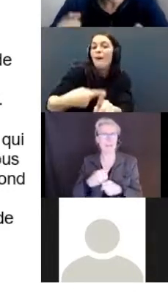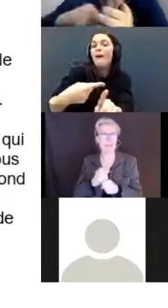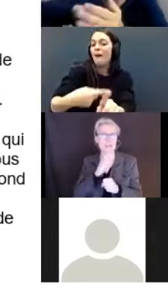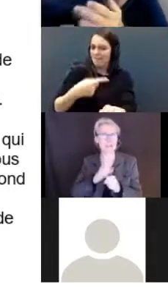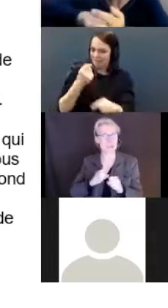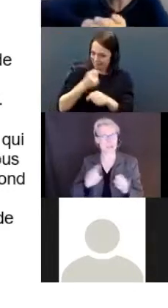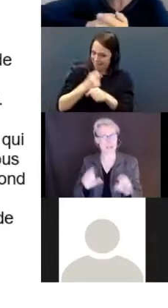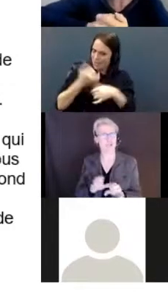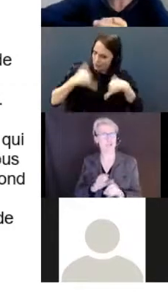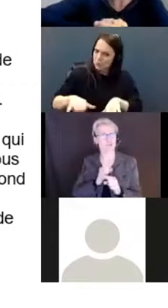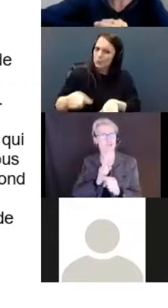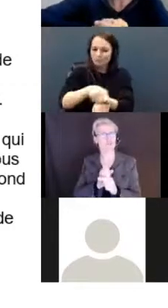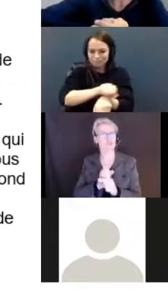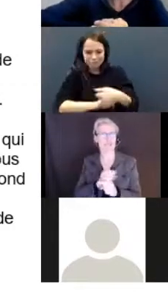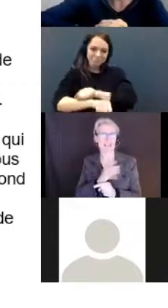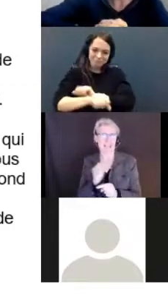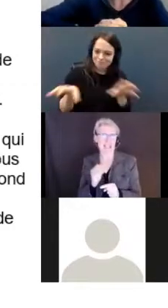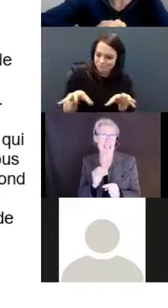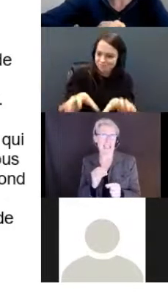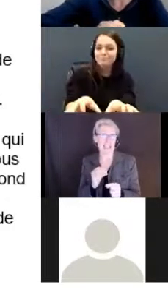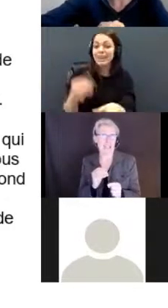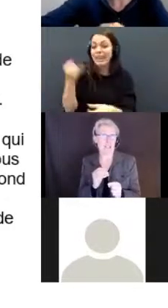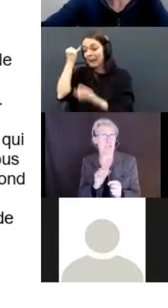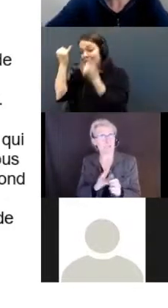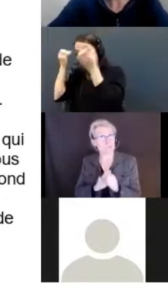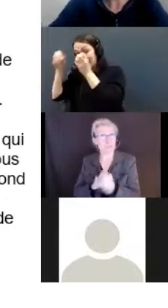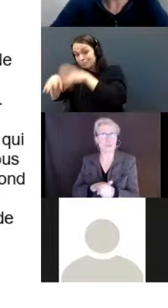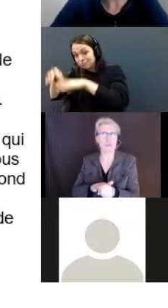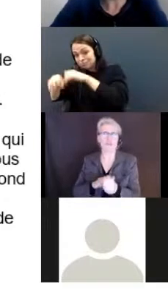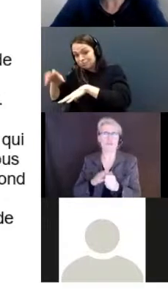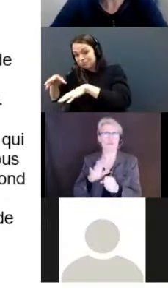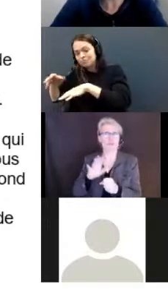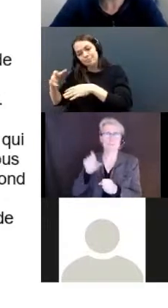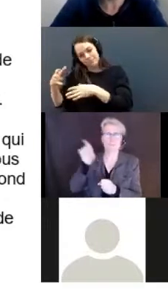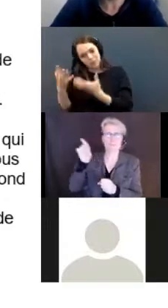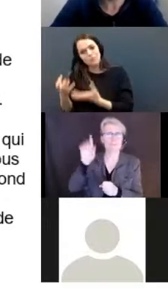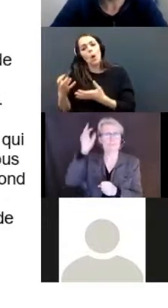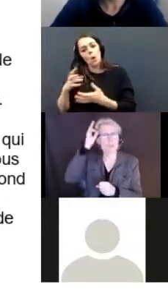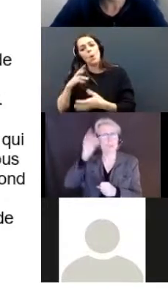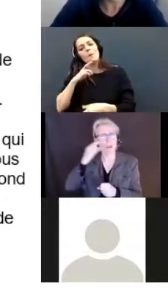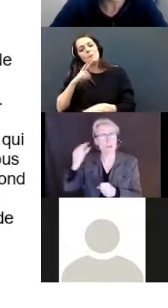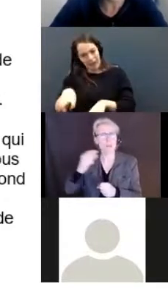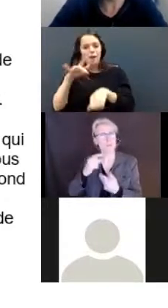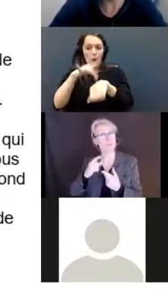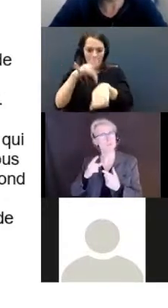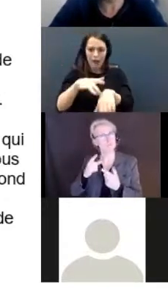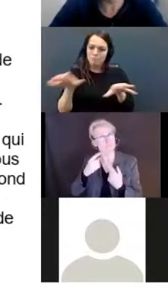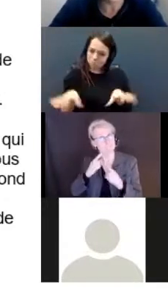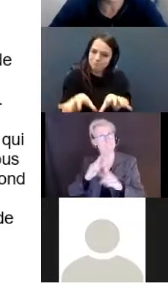and put pressure on the federal government to finally deliver on a canada disability benefit